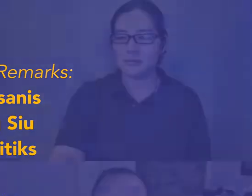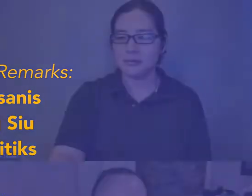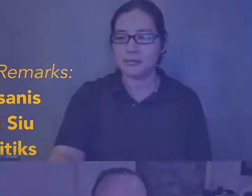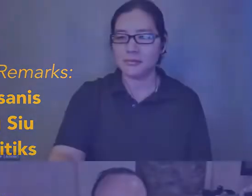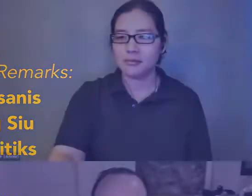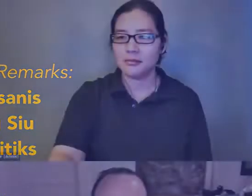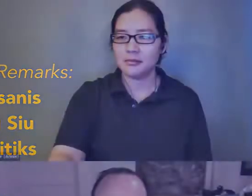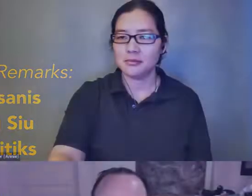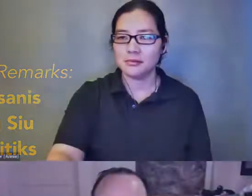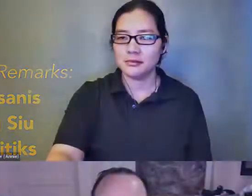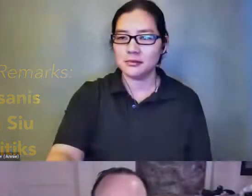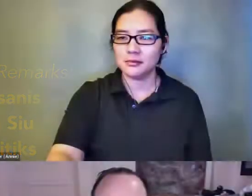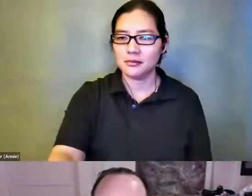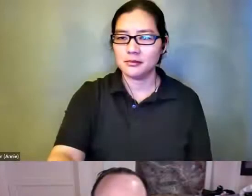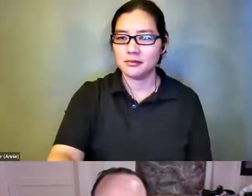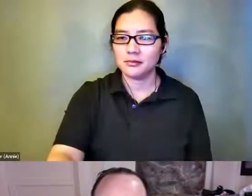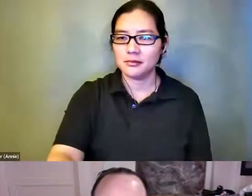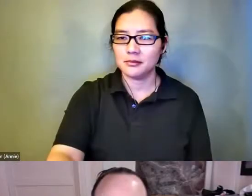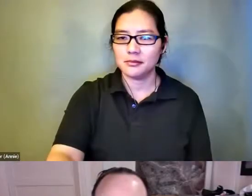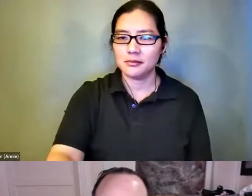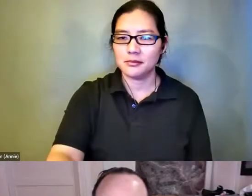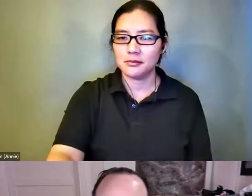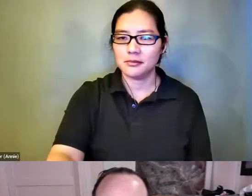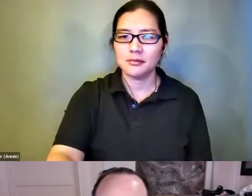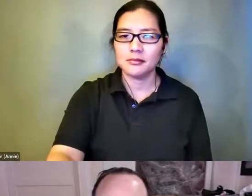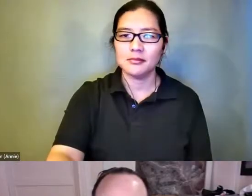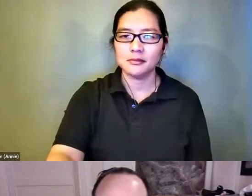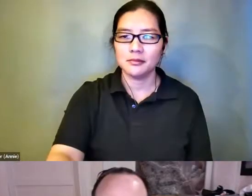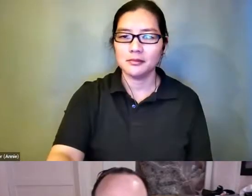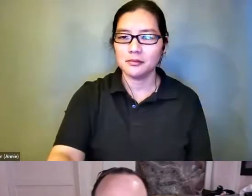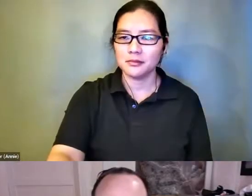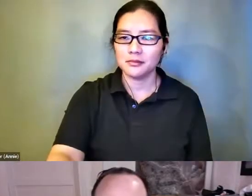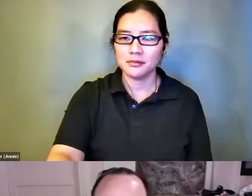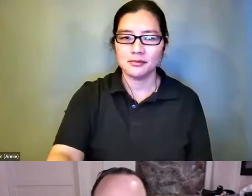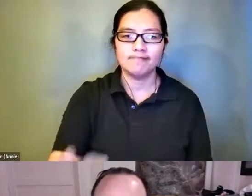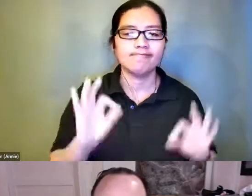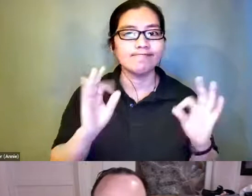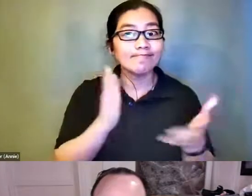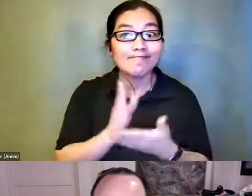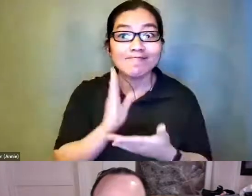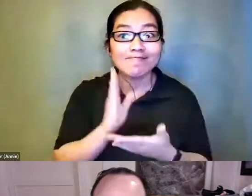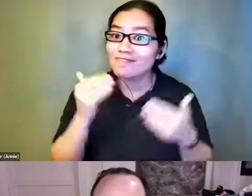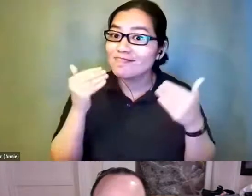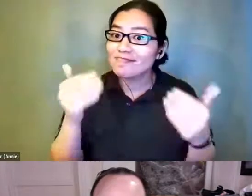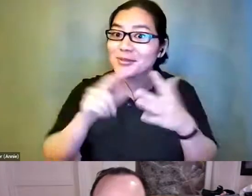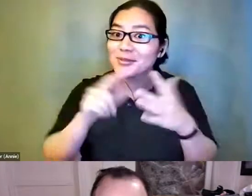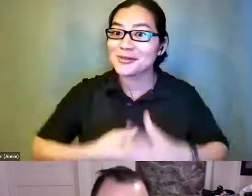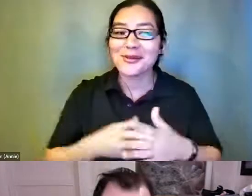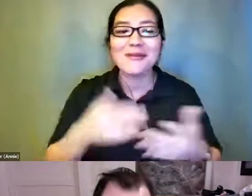Emily Beitiks: All right. Let's begin. Thank you all for joining